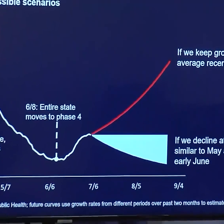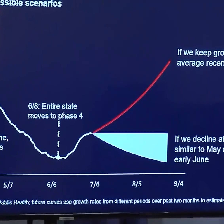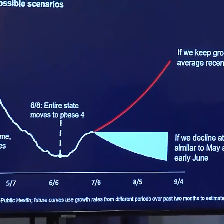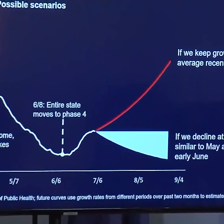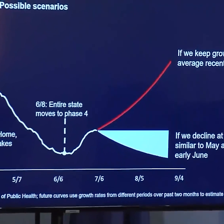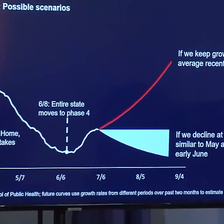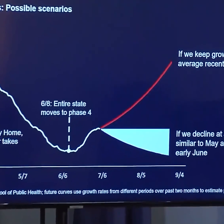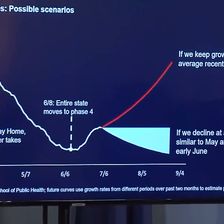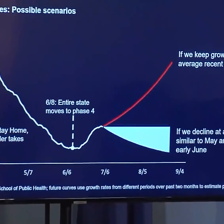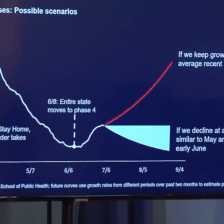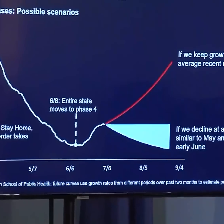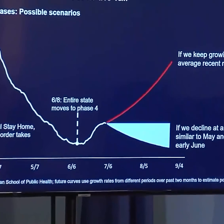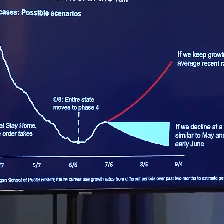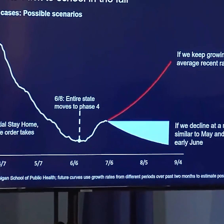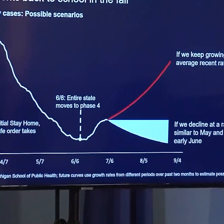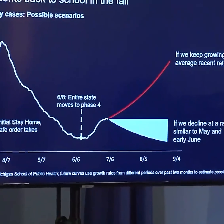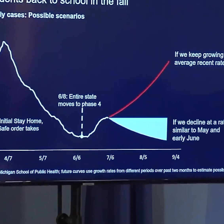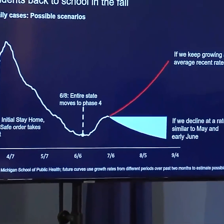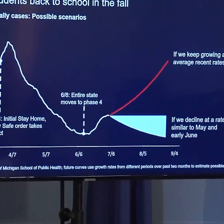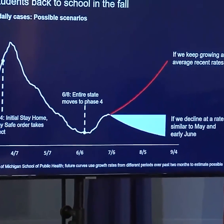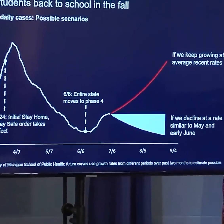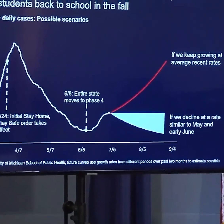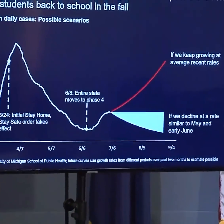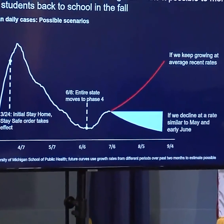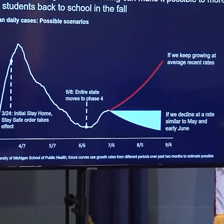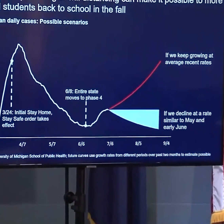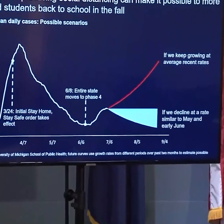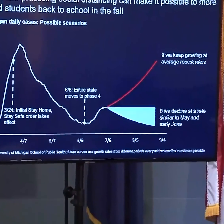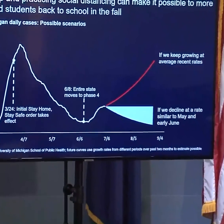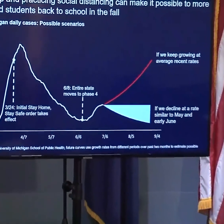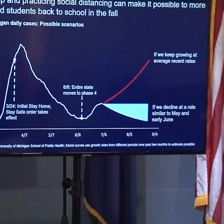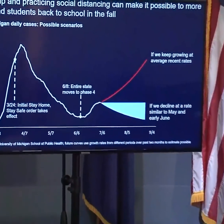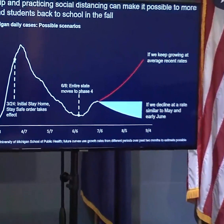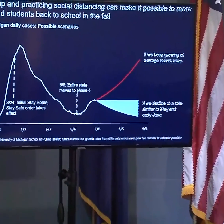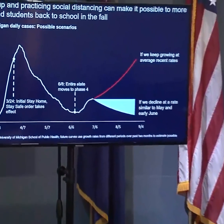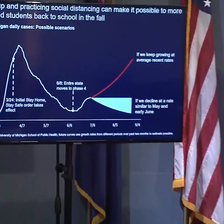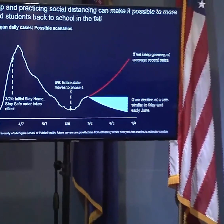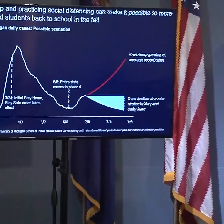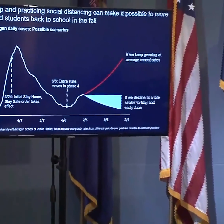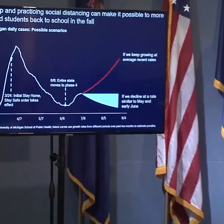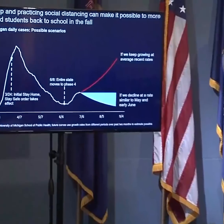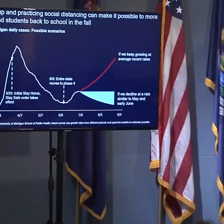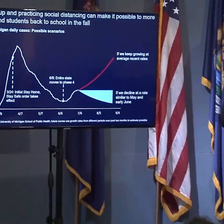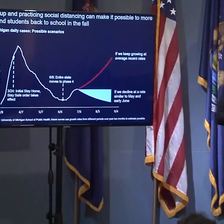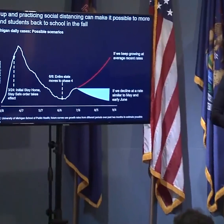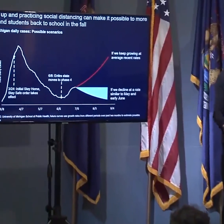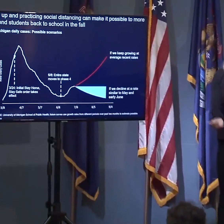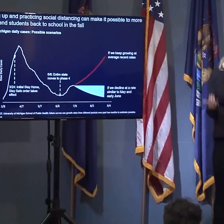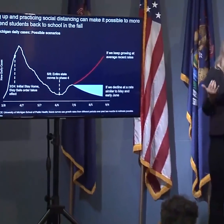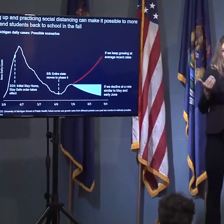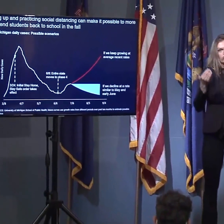STAY SAFE ORDER SO THIS IS WHAT IS AT STAKE IF WE WANT TO GET OUR KIDS BACK IN SCHOOL AND WE WANT TO KEEP OUR ECONOMY